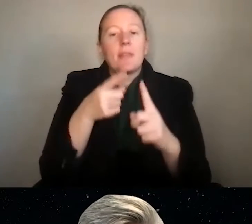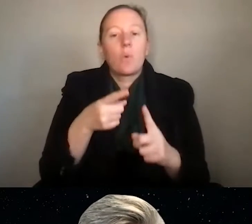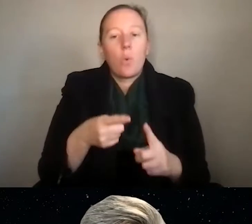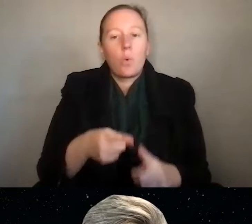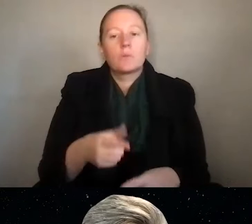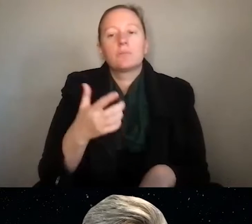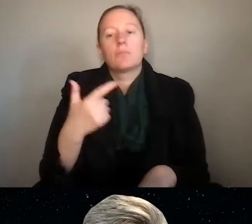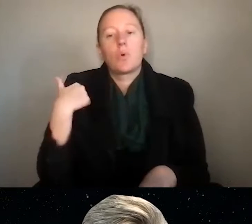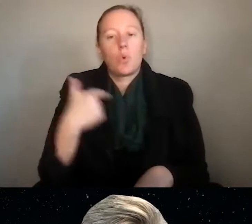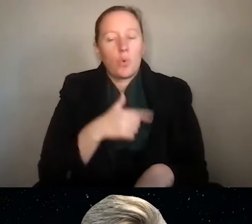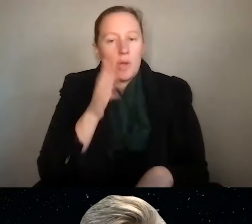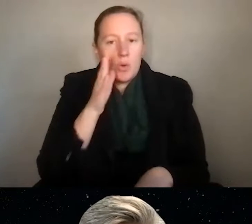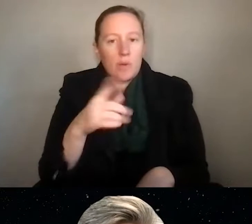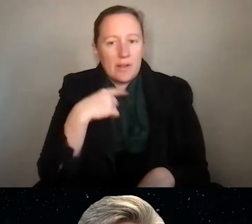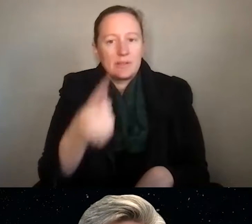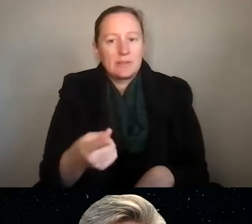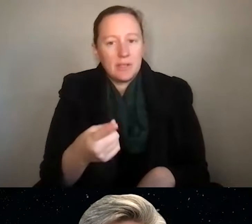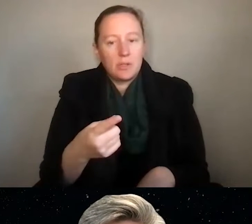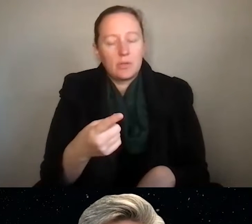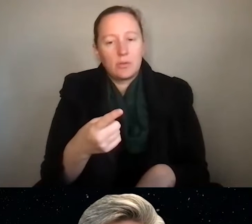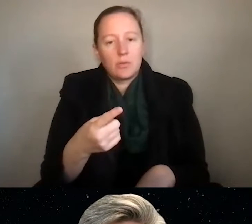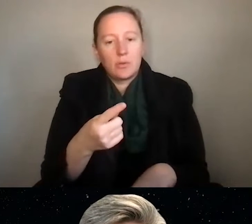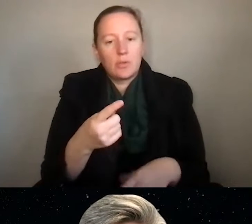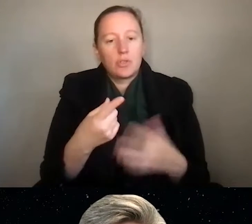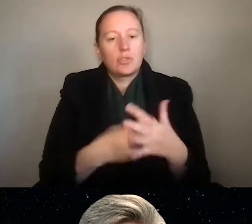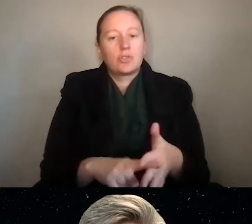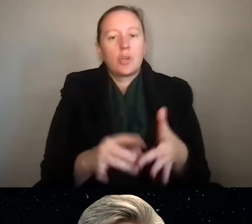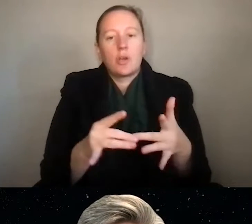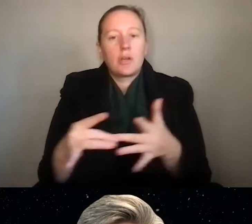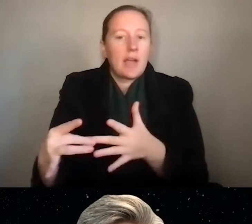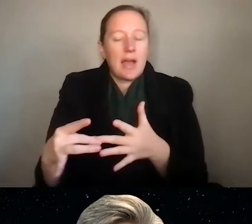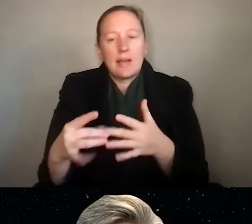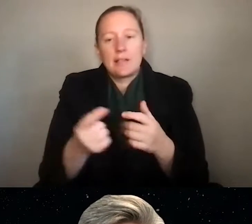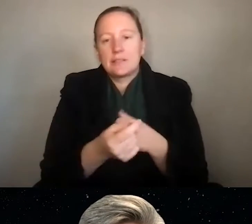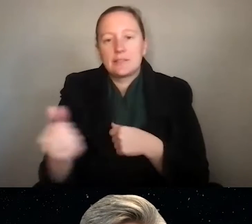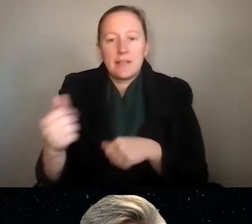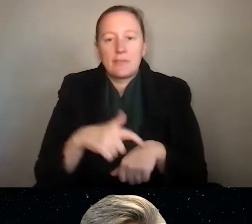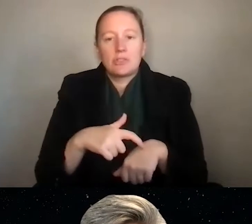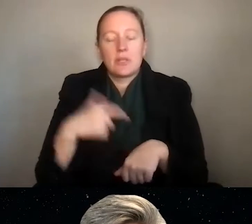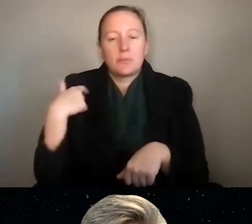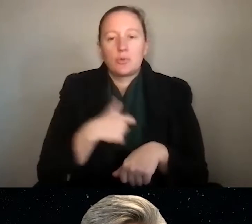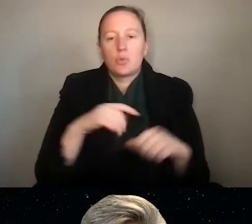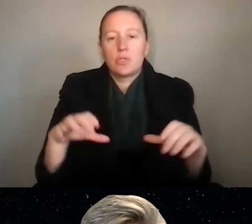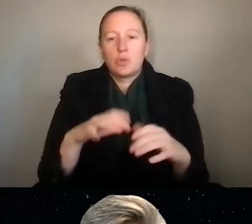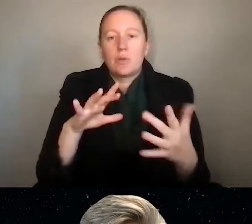we will tell you, we will start guiding you several times, we put you in contact with other program officers in